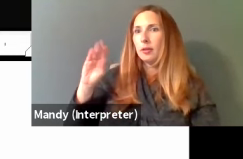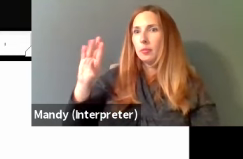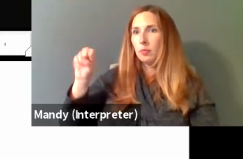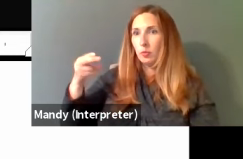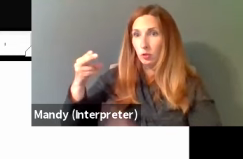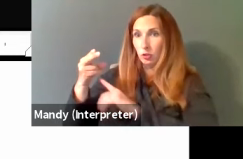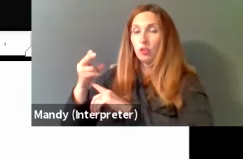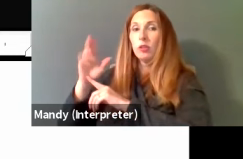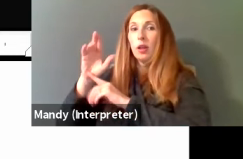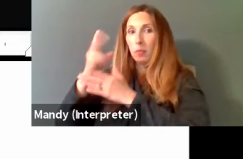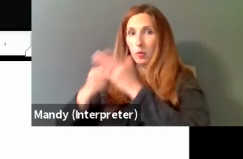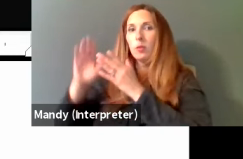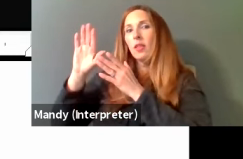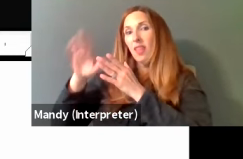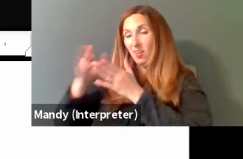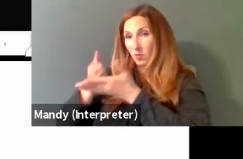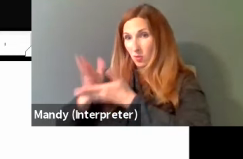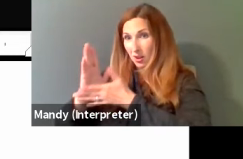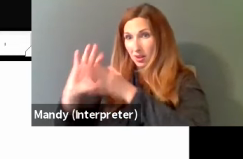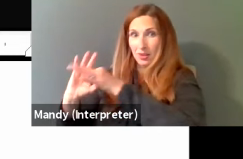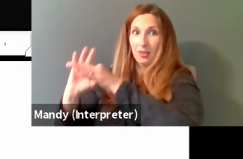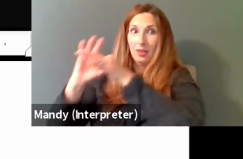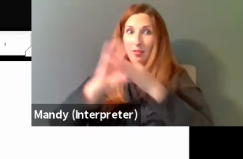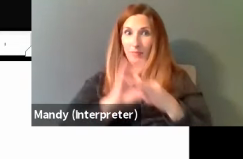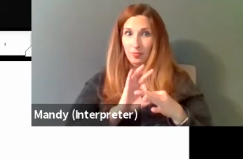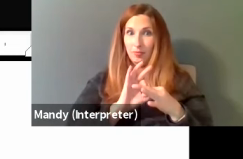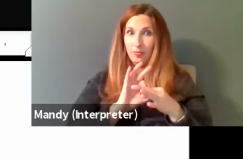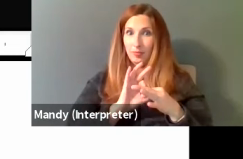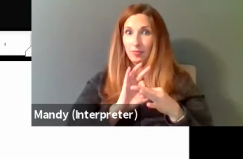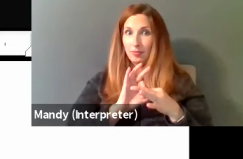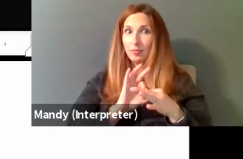into compliance requirement to do a language access plan.